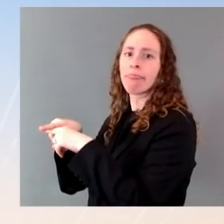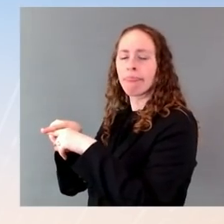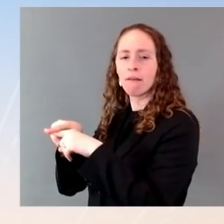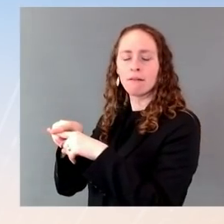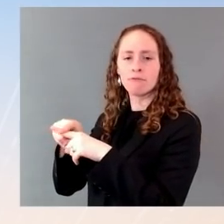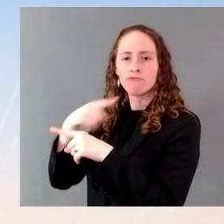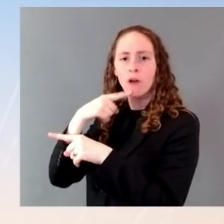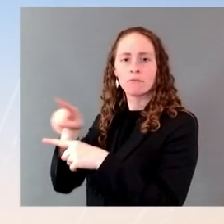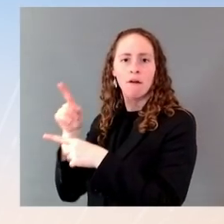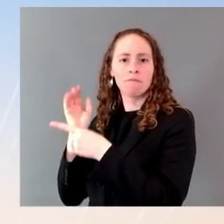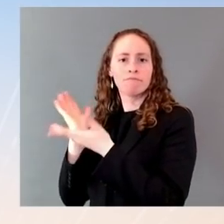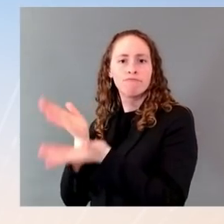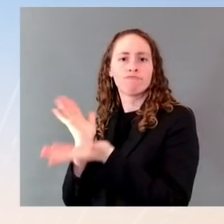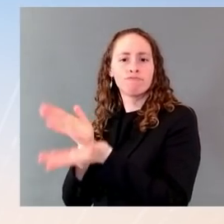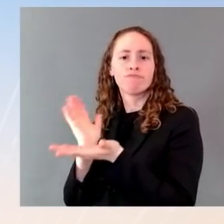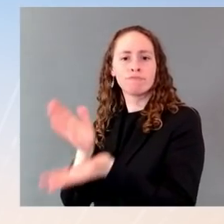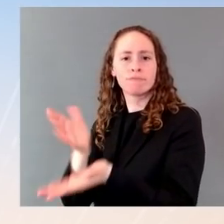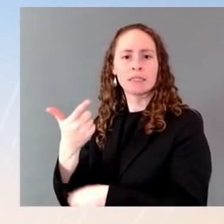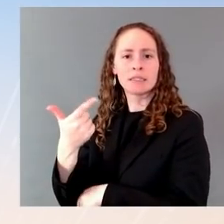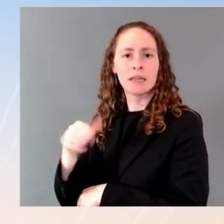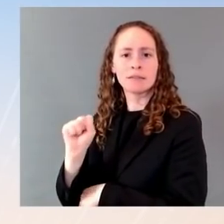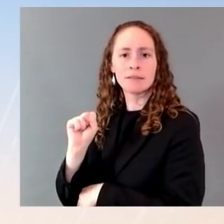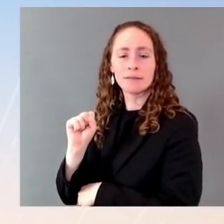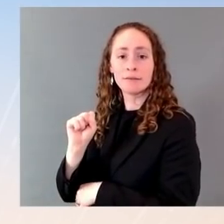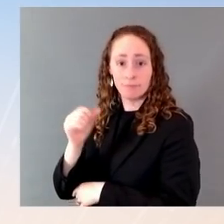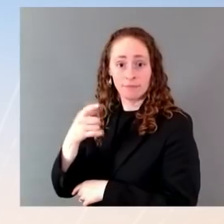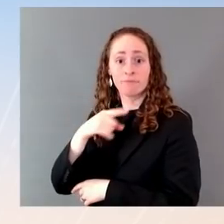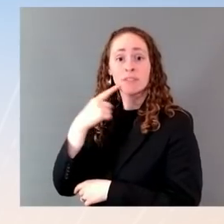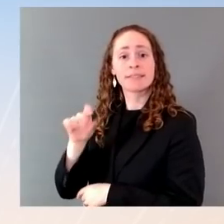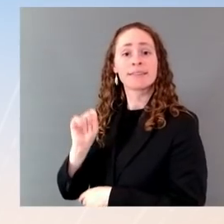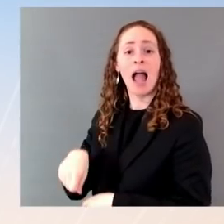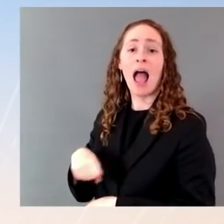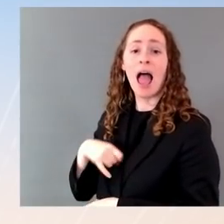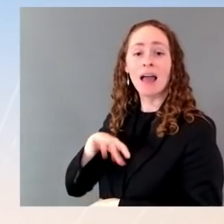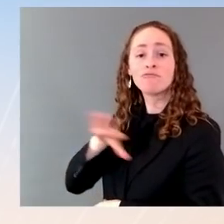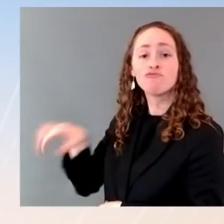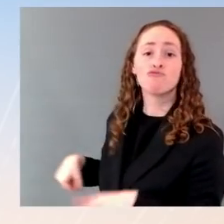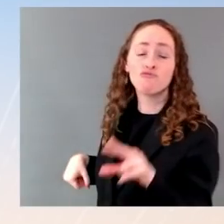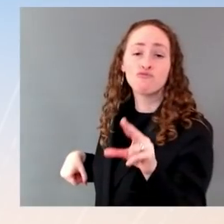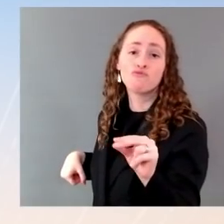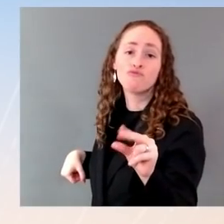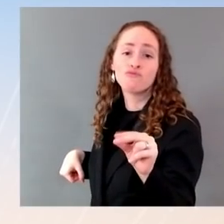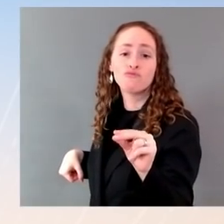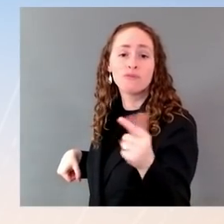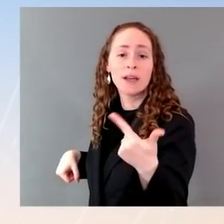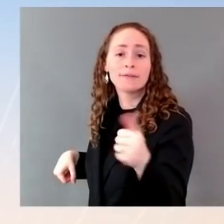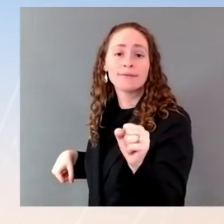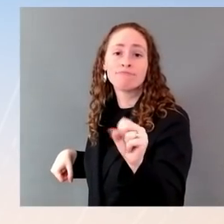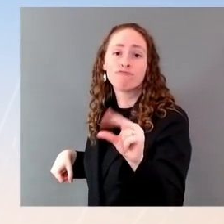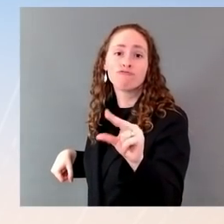Does the White House believe that what we've seen up until now is not Russia using gas as a geopolitical weapon?